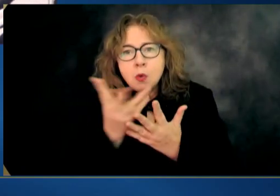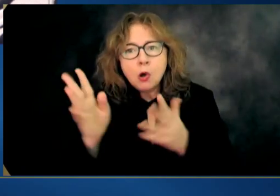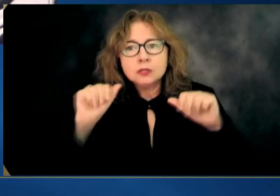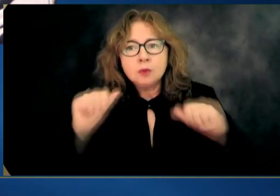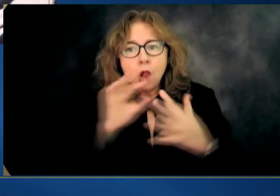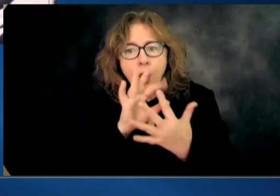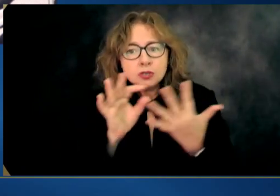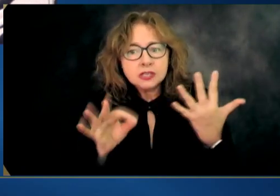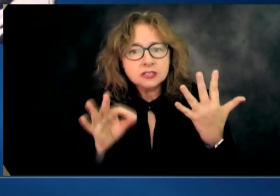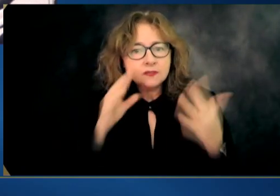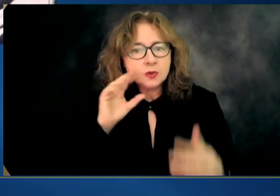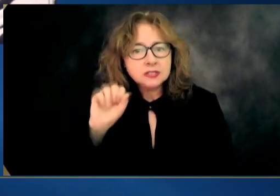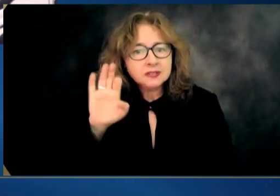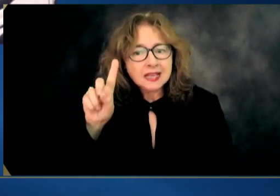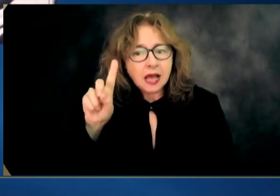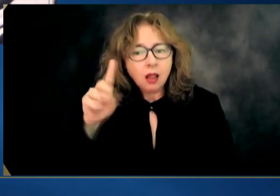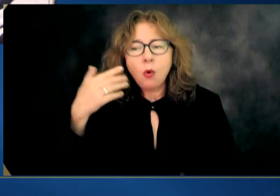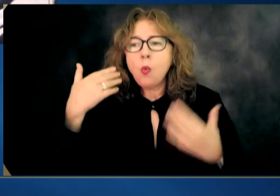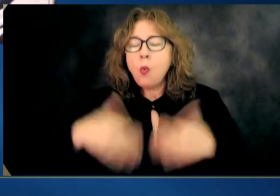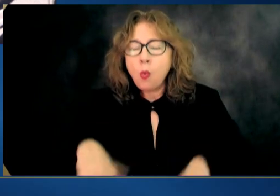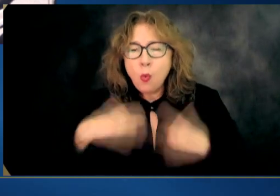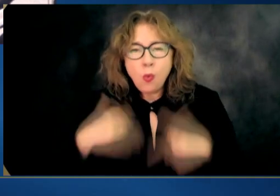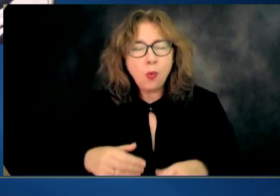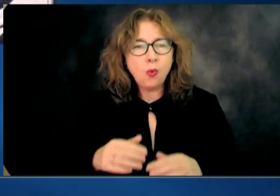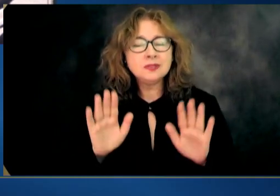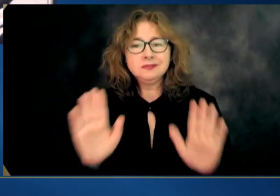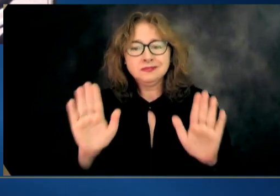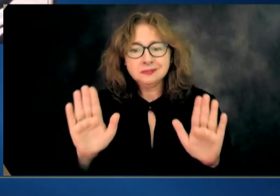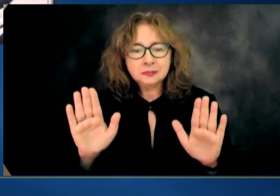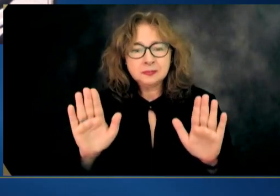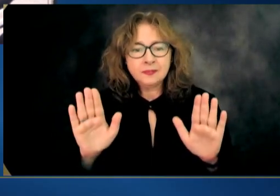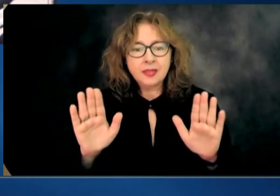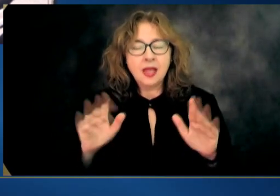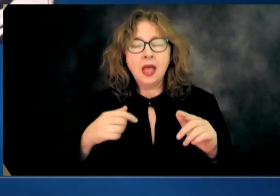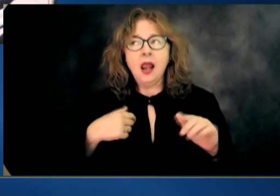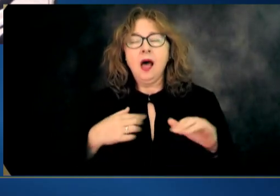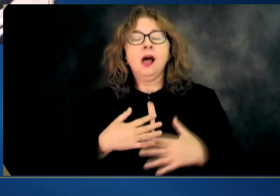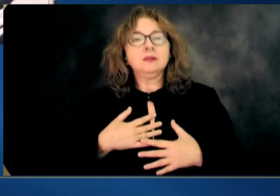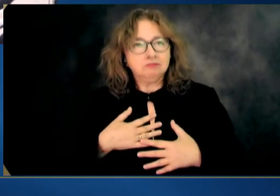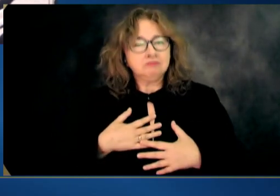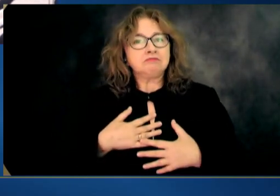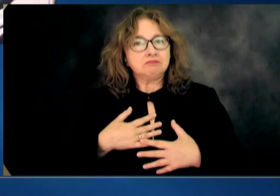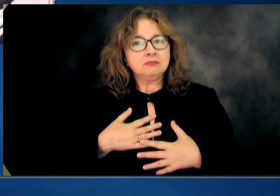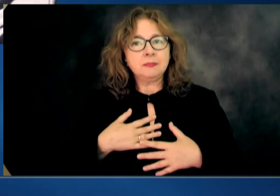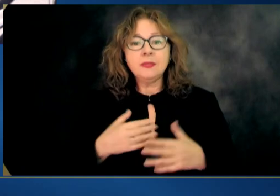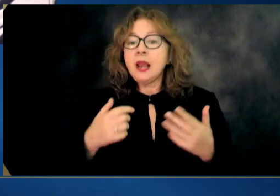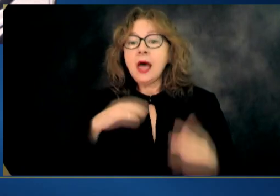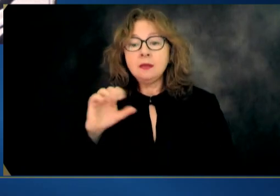that's just huge. And it really is not lost on me. So, I'm a super office director at FDA.